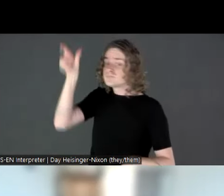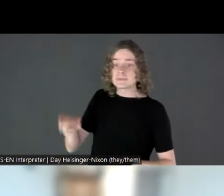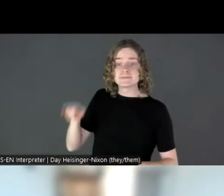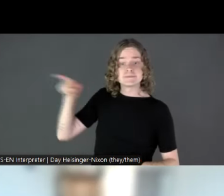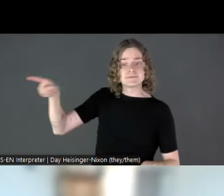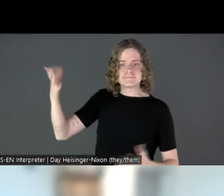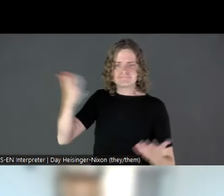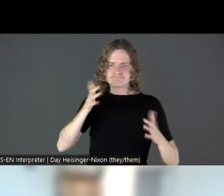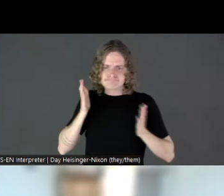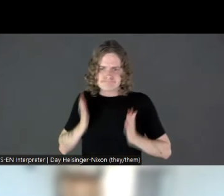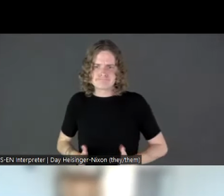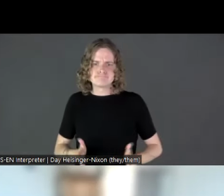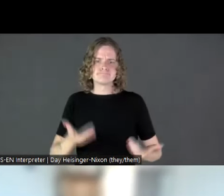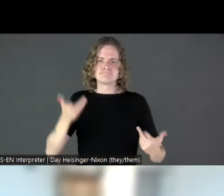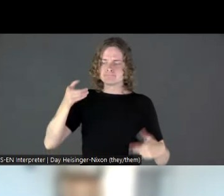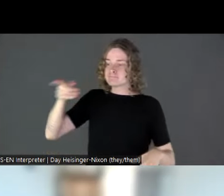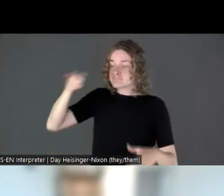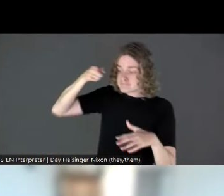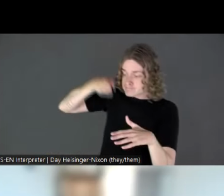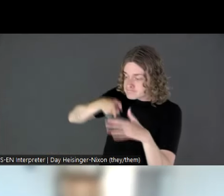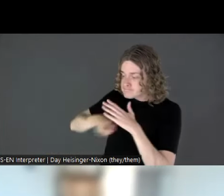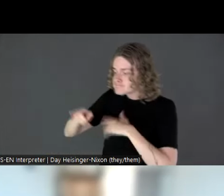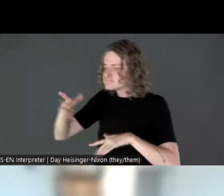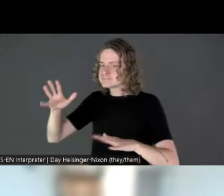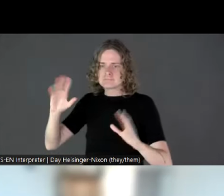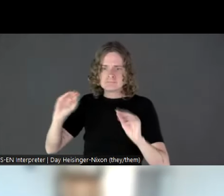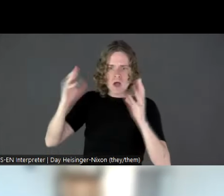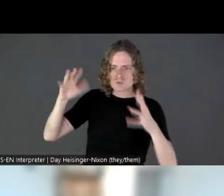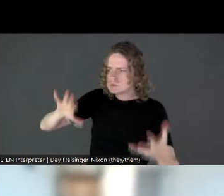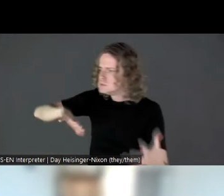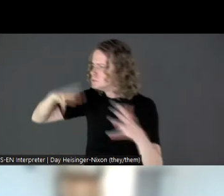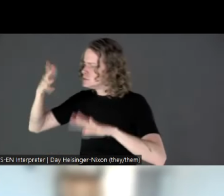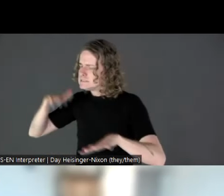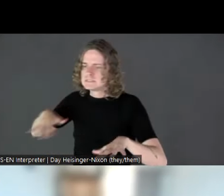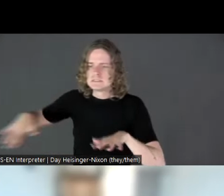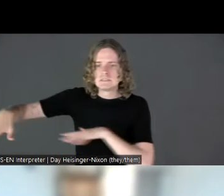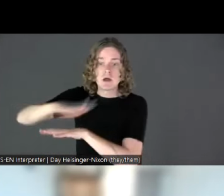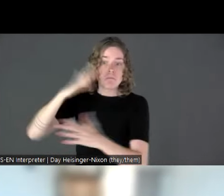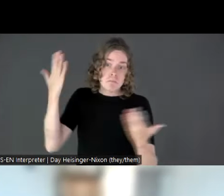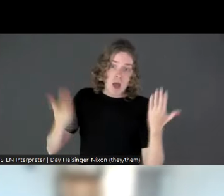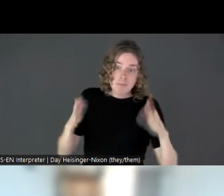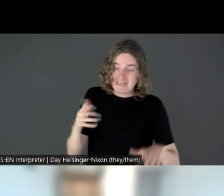new emergency or protracted, regardless of where they are in the humanitarian program cycle. And